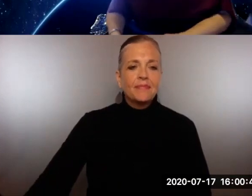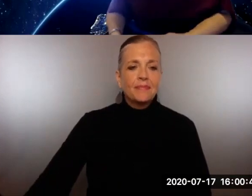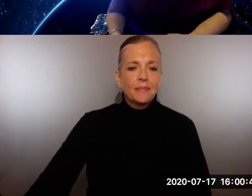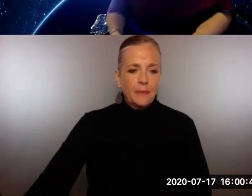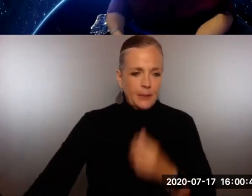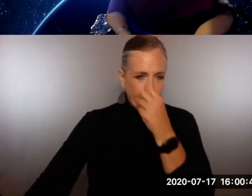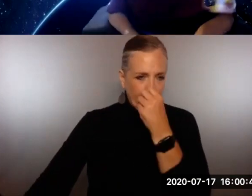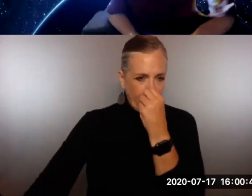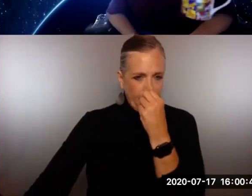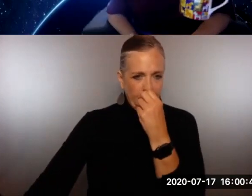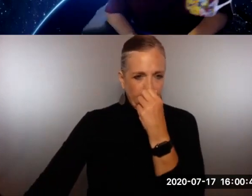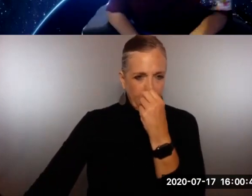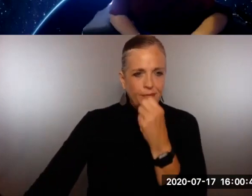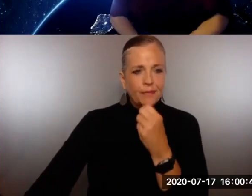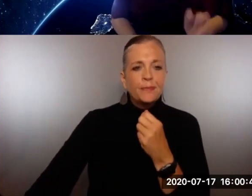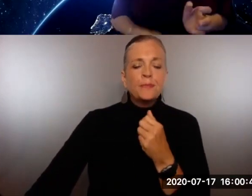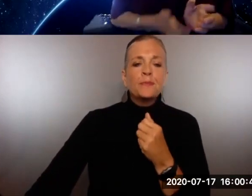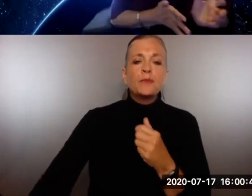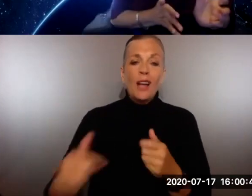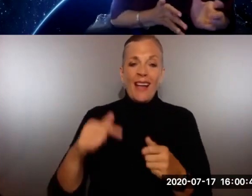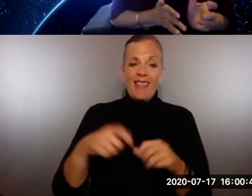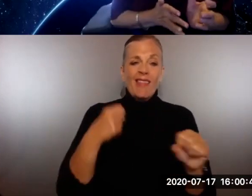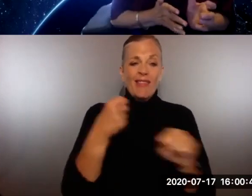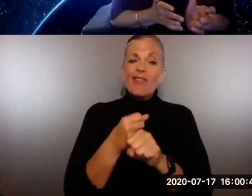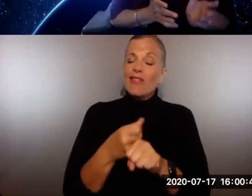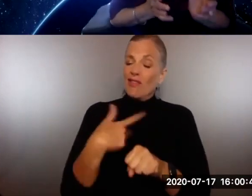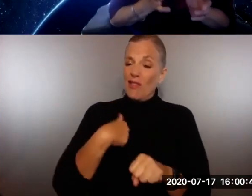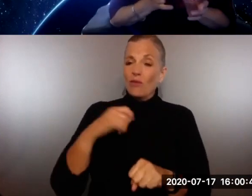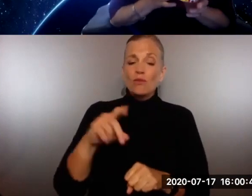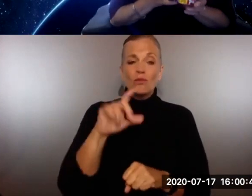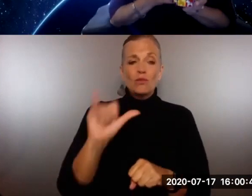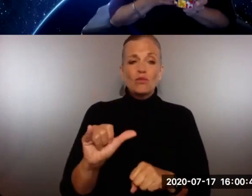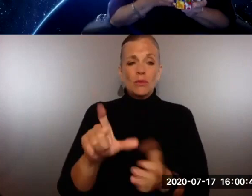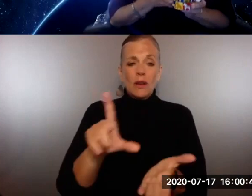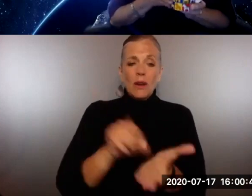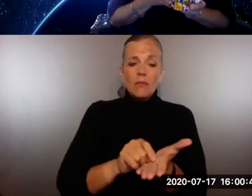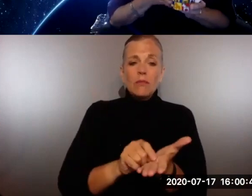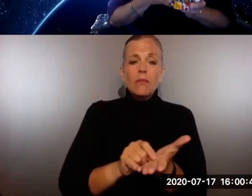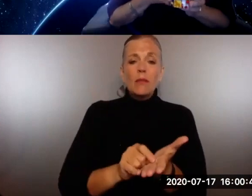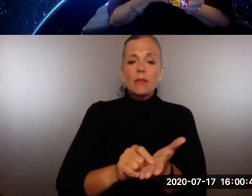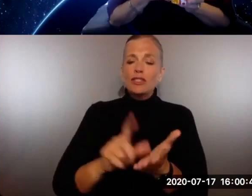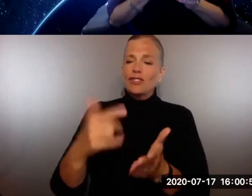And earlier this year, Judy published her long-awaited memoir, Being Heumann: